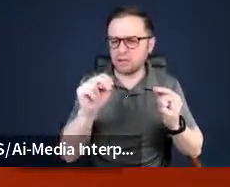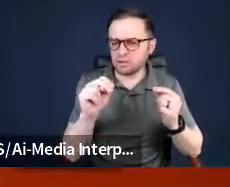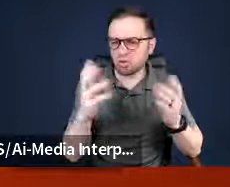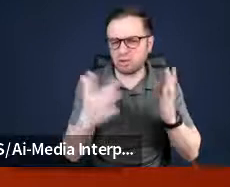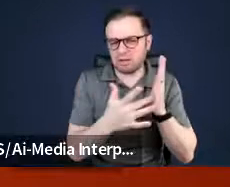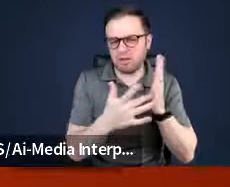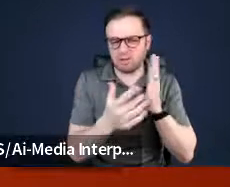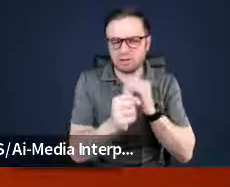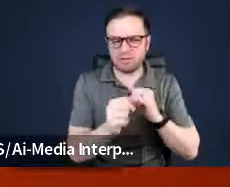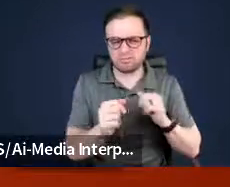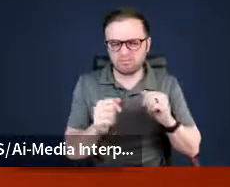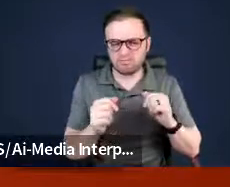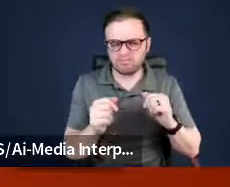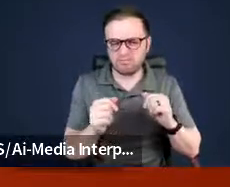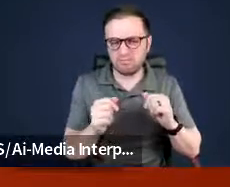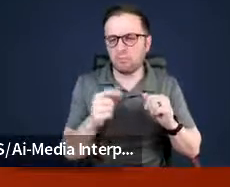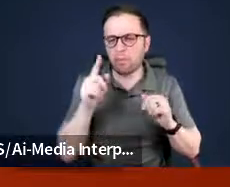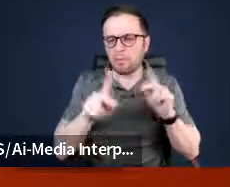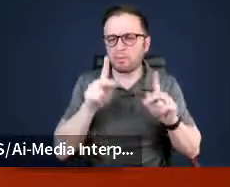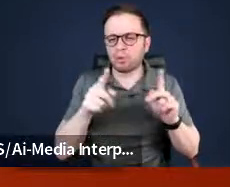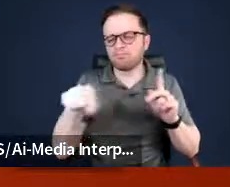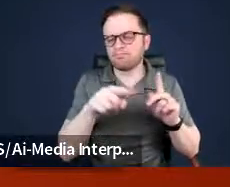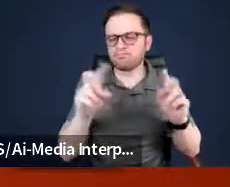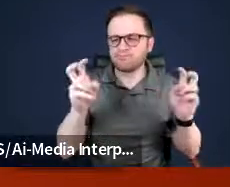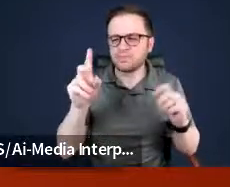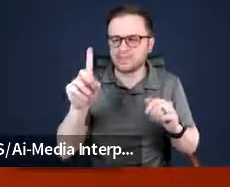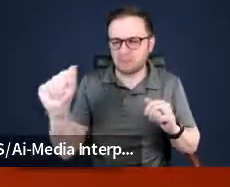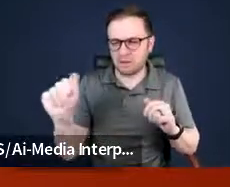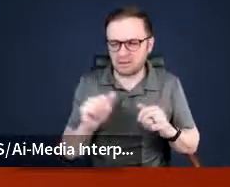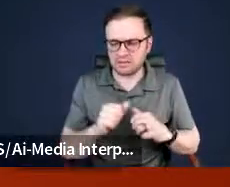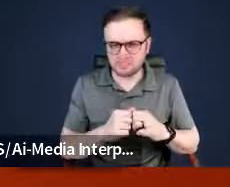or digital tool, Web application or technology